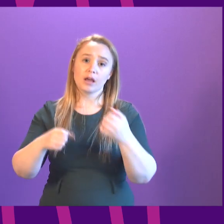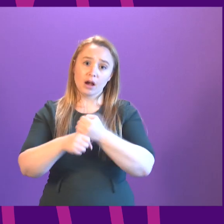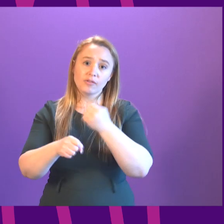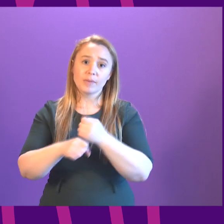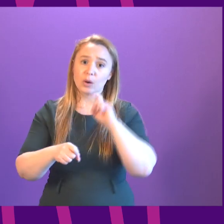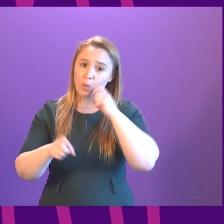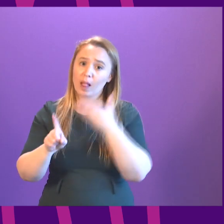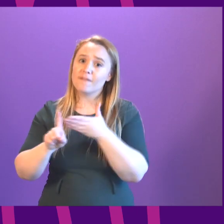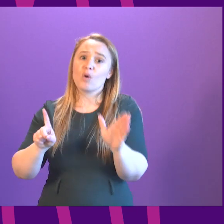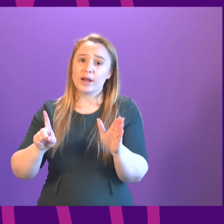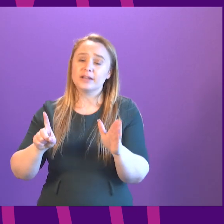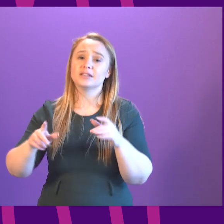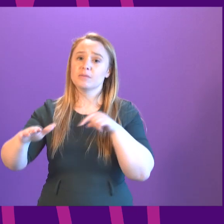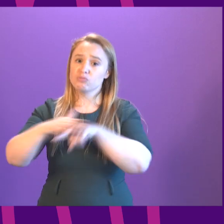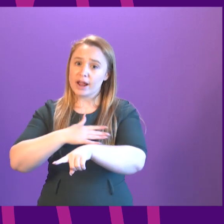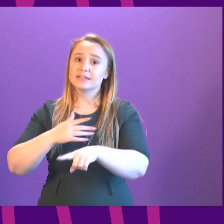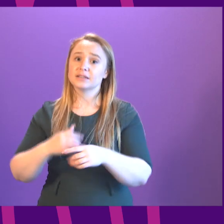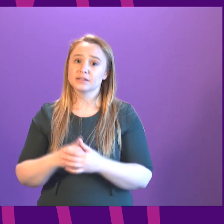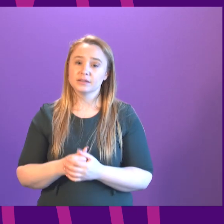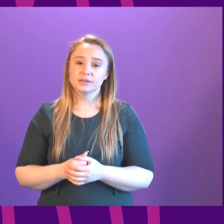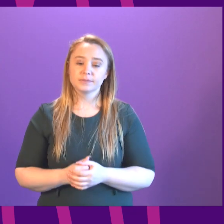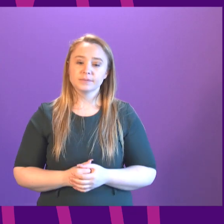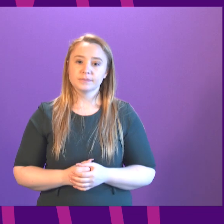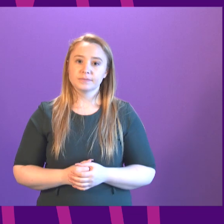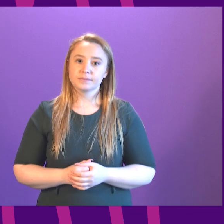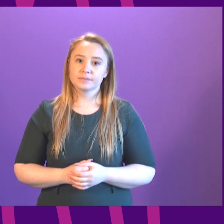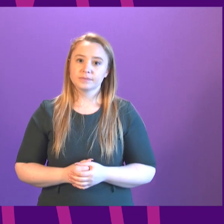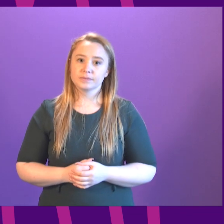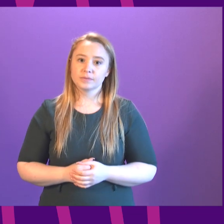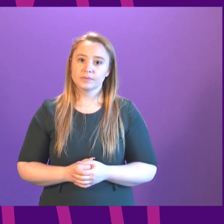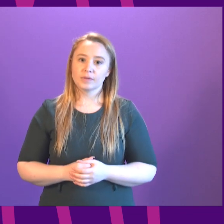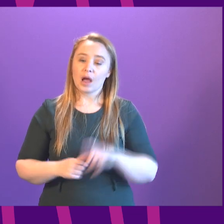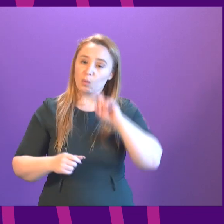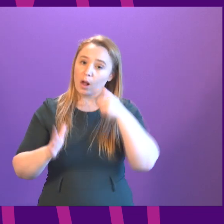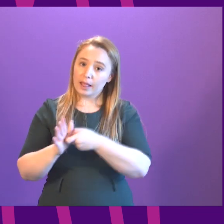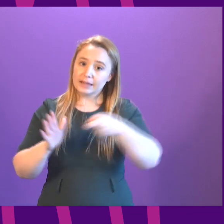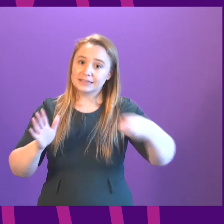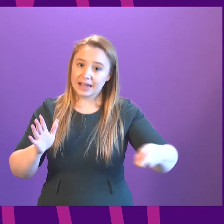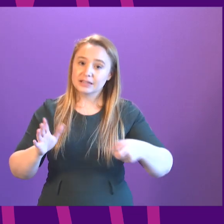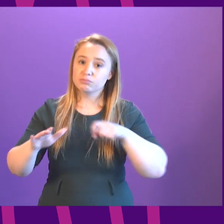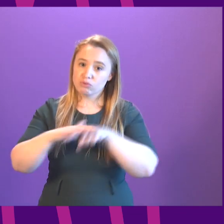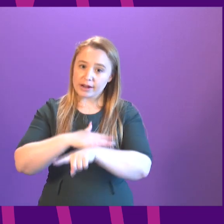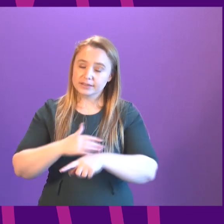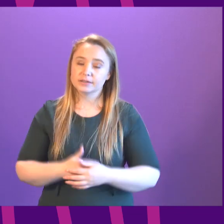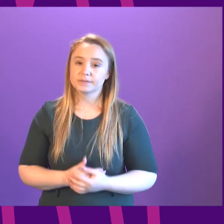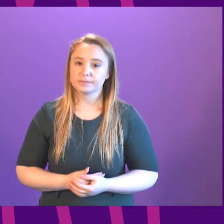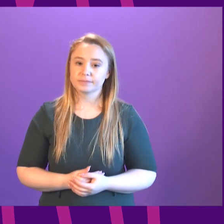Annie Wells (Glasgow) (Con): The Equality and Human Rights Commission said